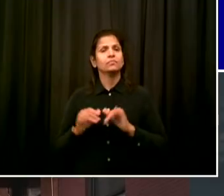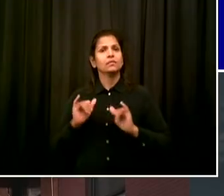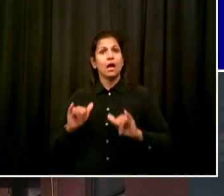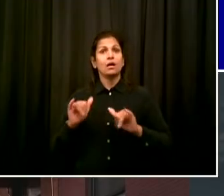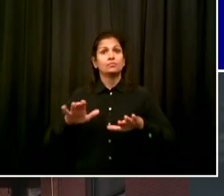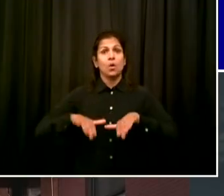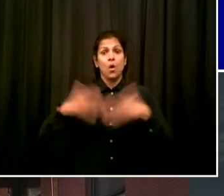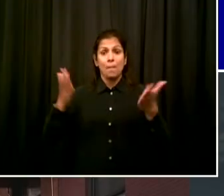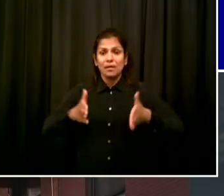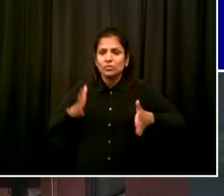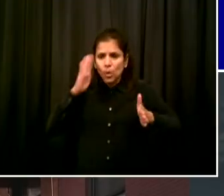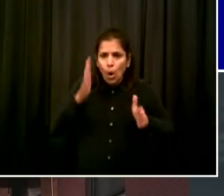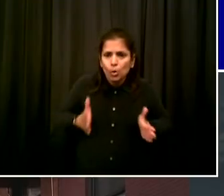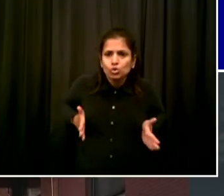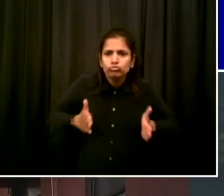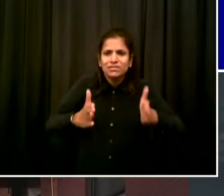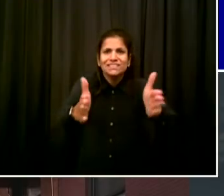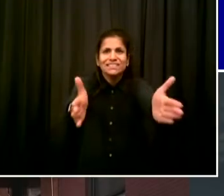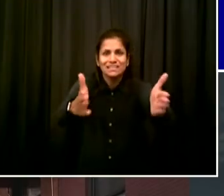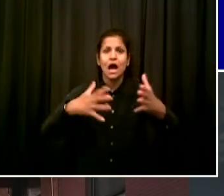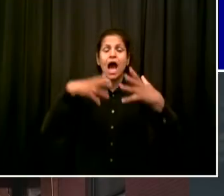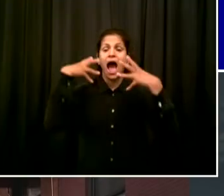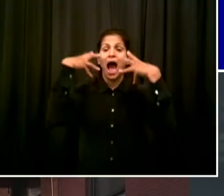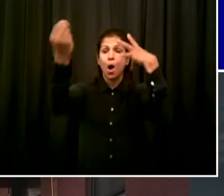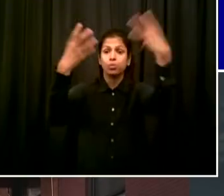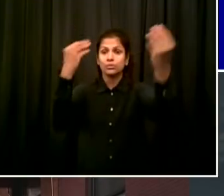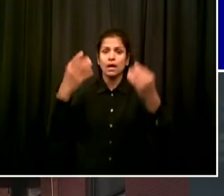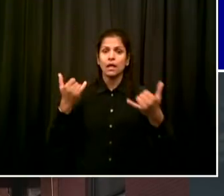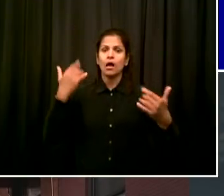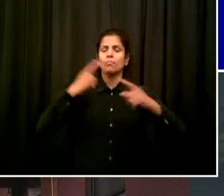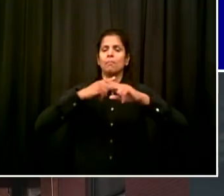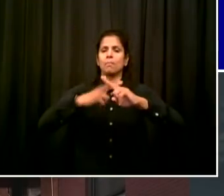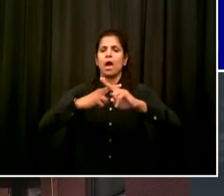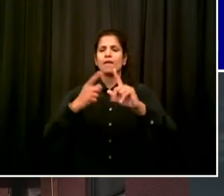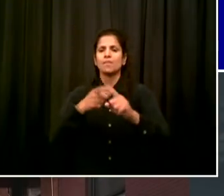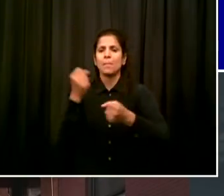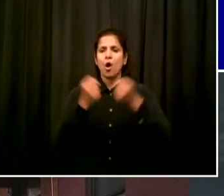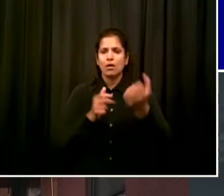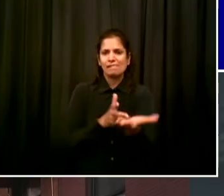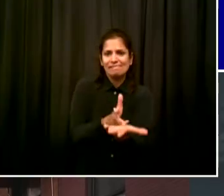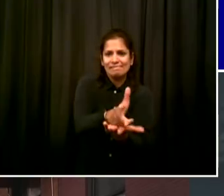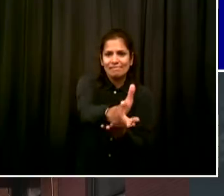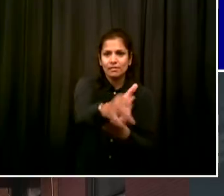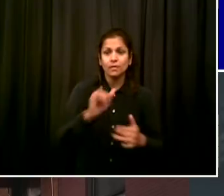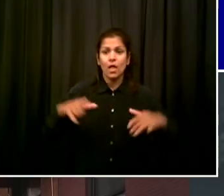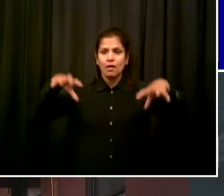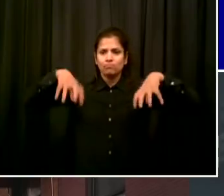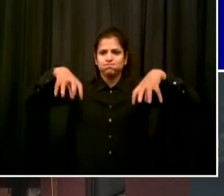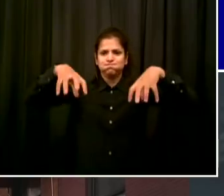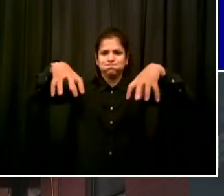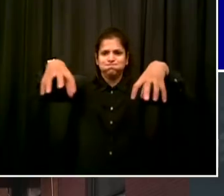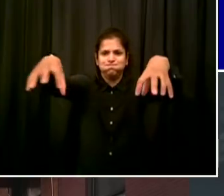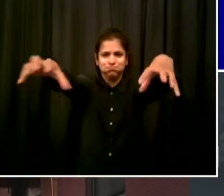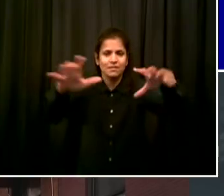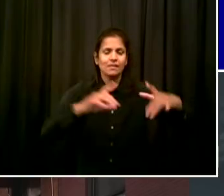BEAUTIFUL SCENE IN LITTLE ITALY . NOT JUST GIVE YOU A LOT OF HOPE . THE OPEN STREETS ELEMENT